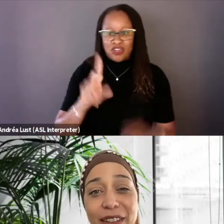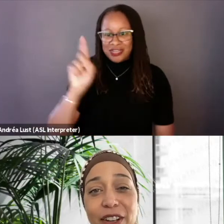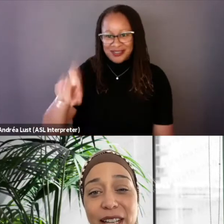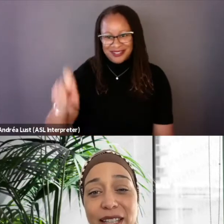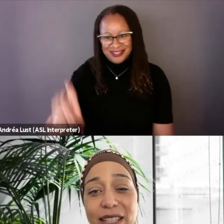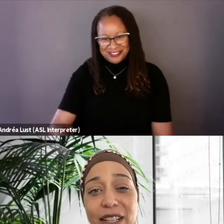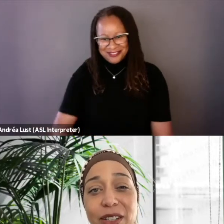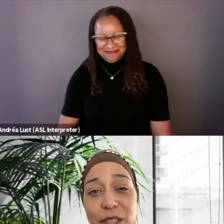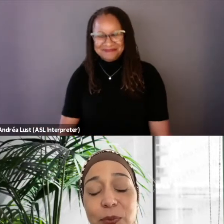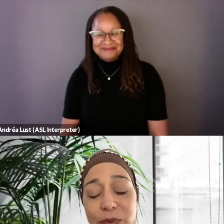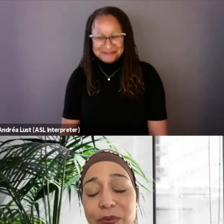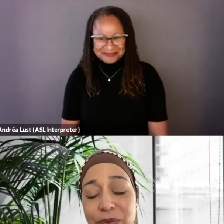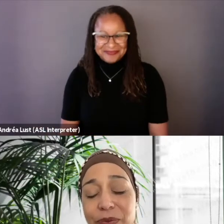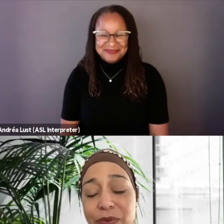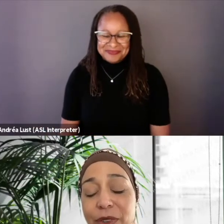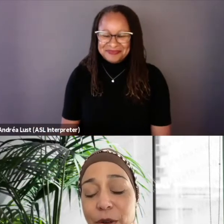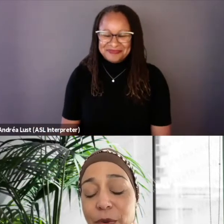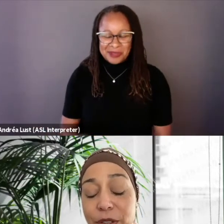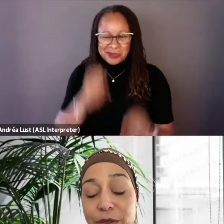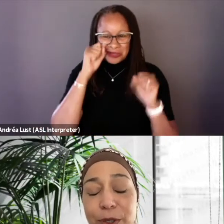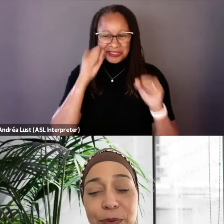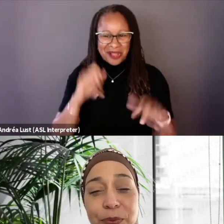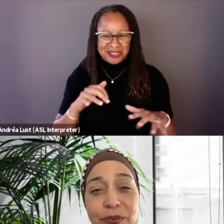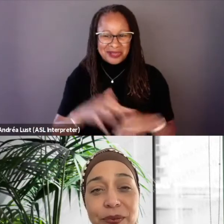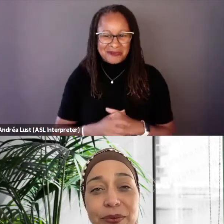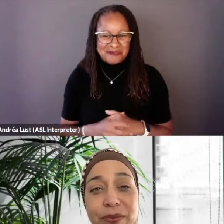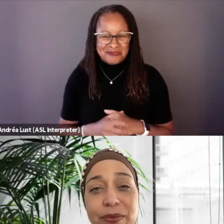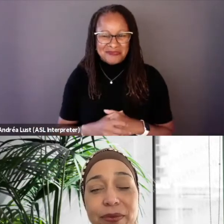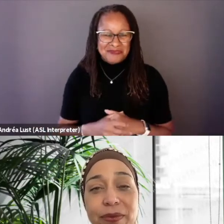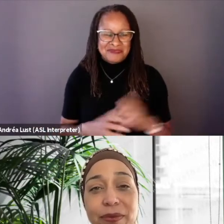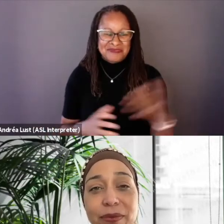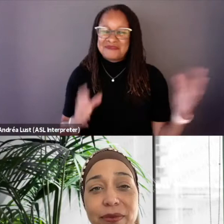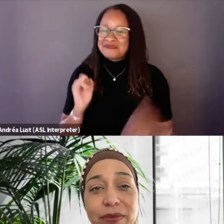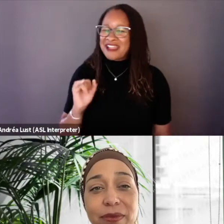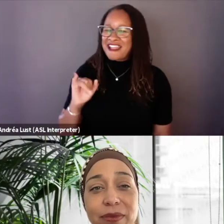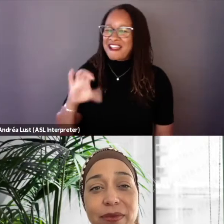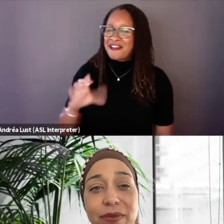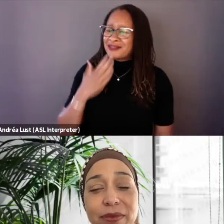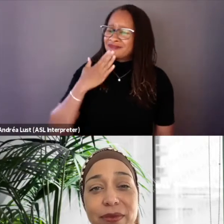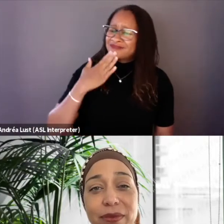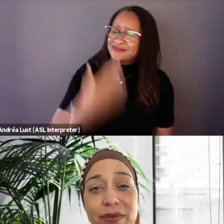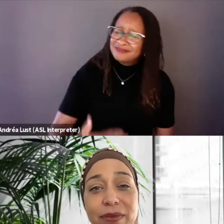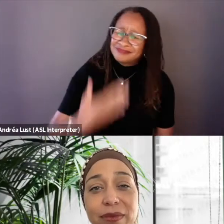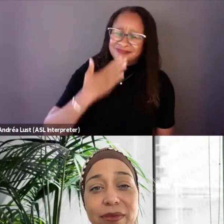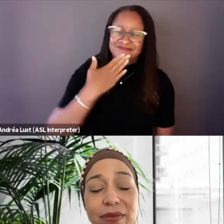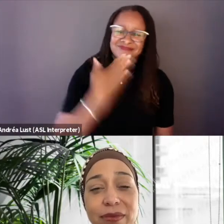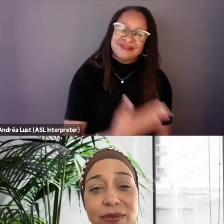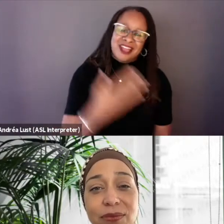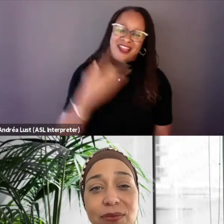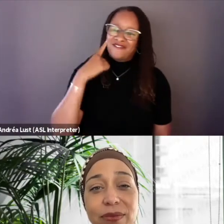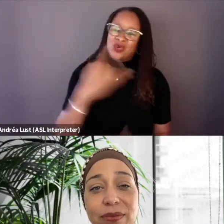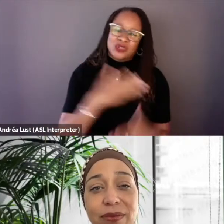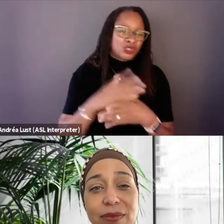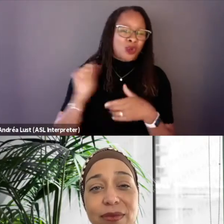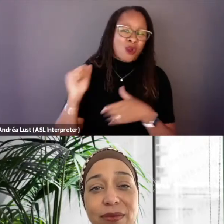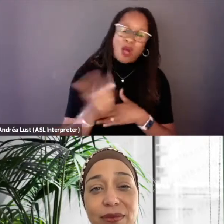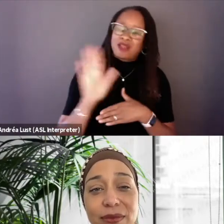It was awesome. Very wonderful. Well, thanks so much for sharing all of those experiences with us guys. We really appreciate it.